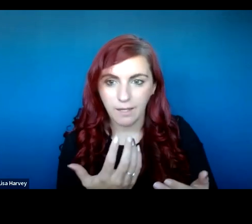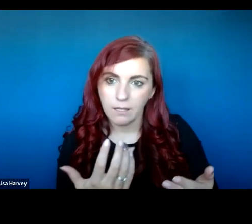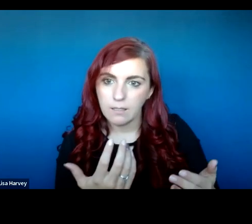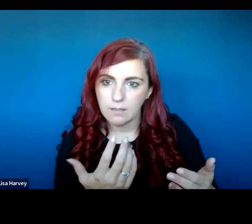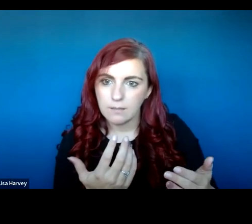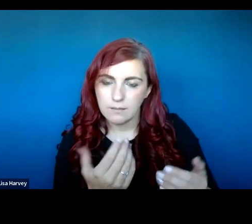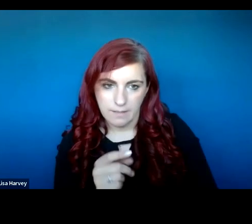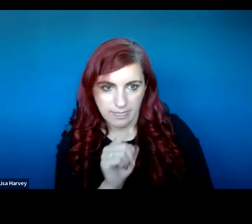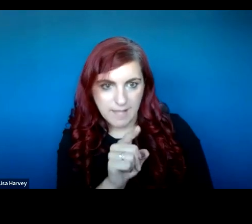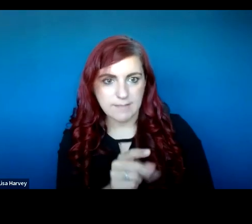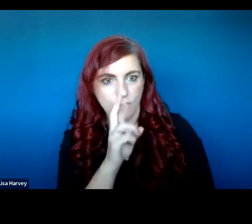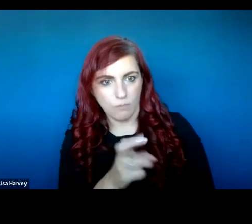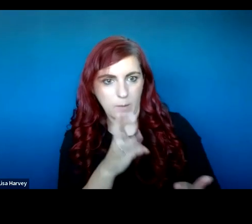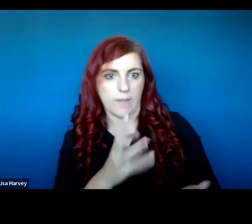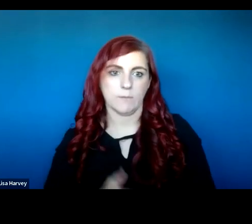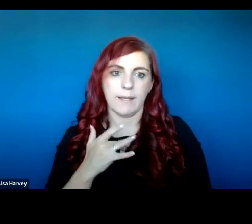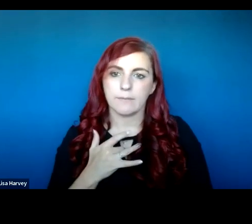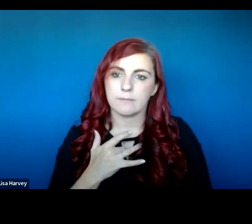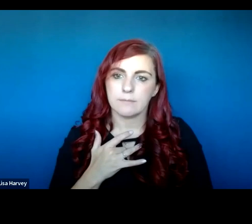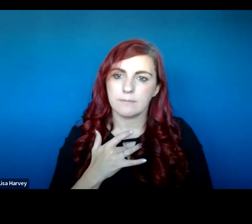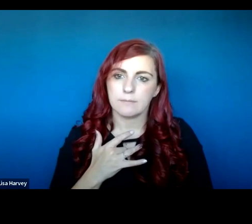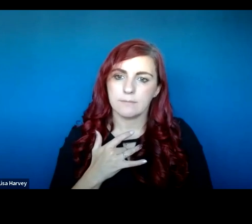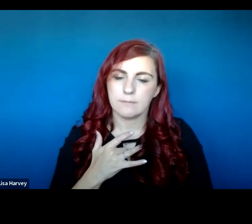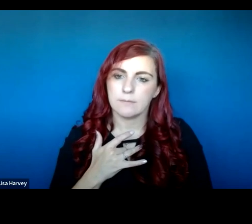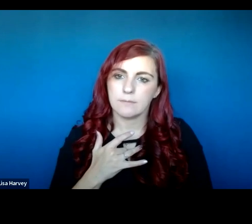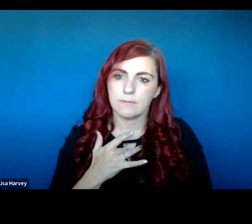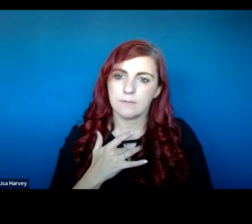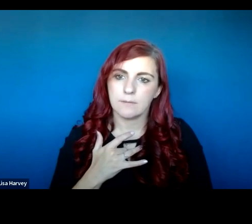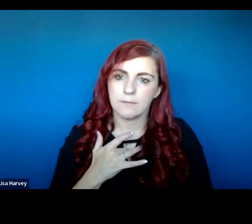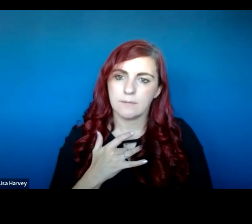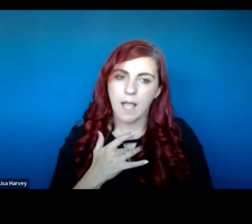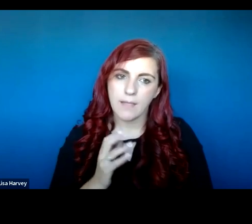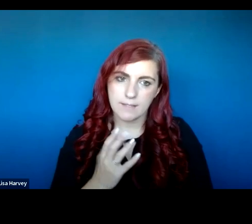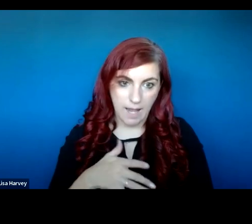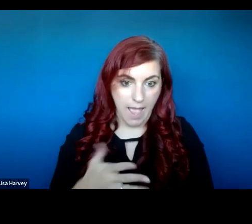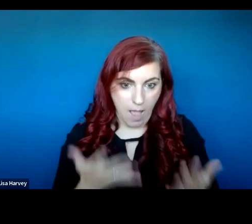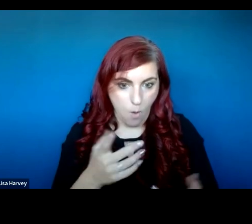That's right. And that's how it should be.